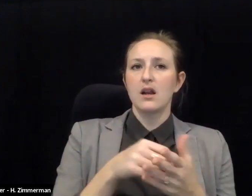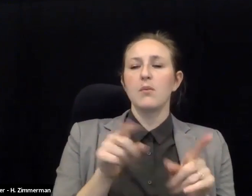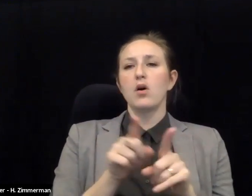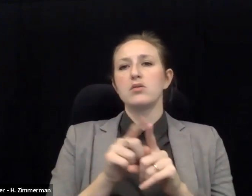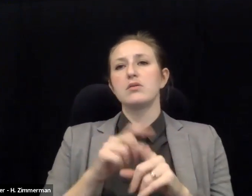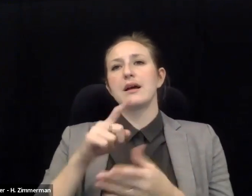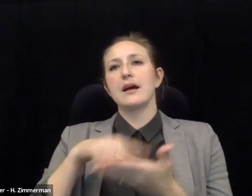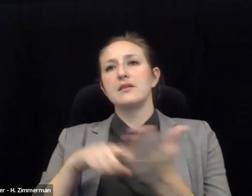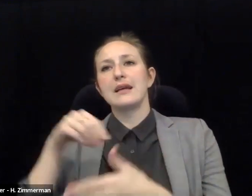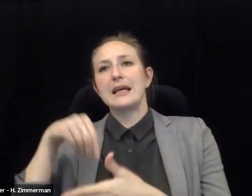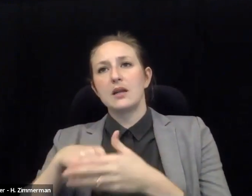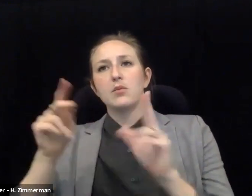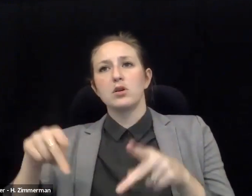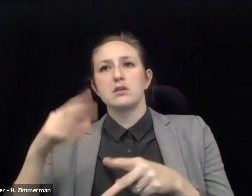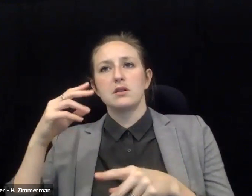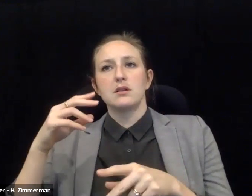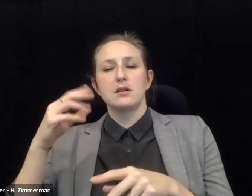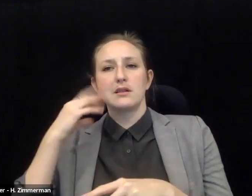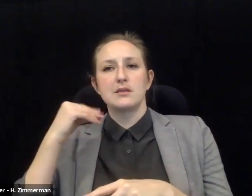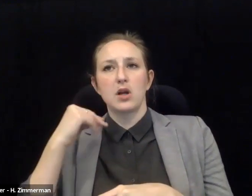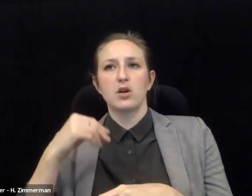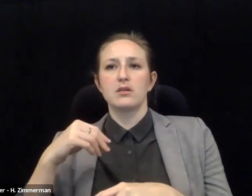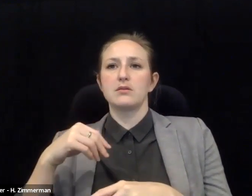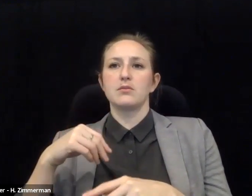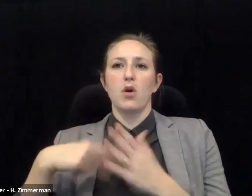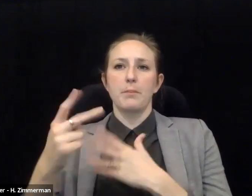Our whole unit really had to look closely at